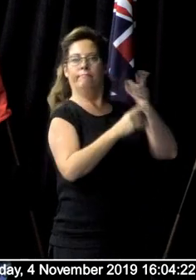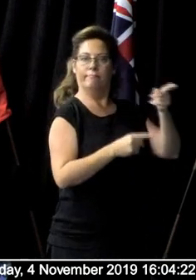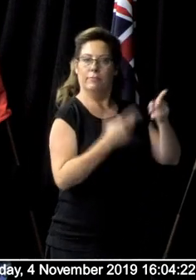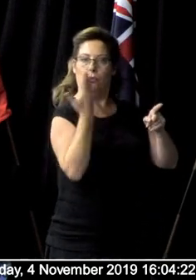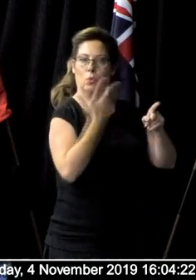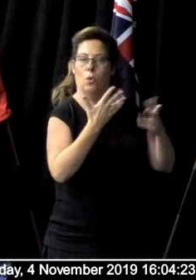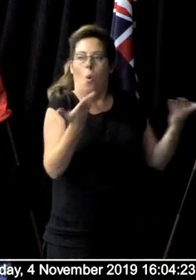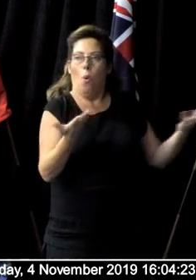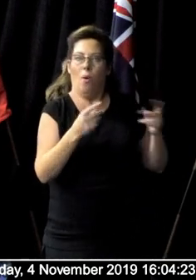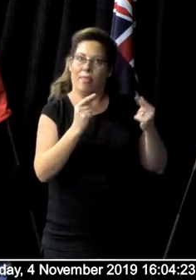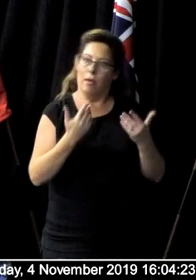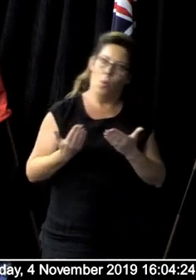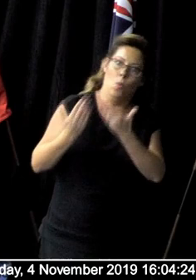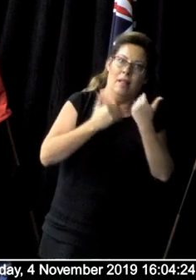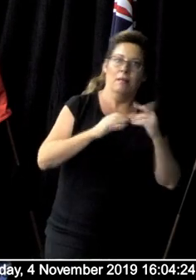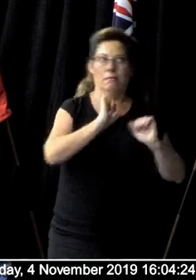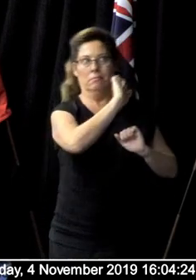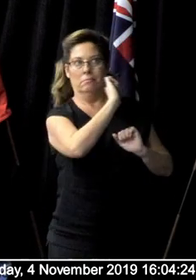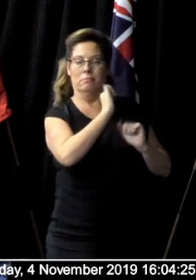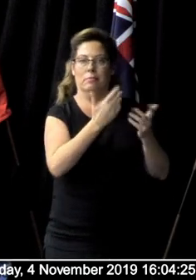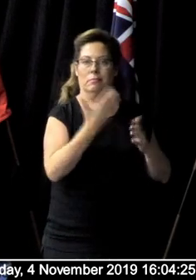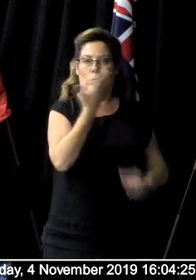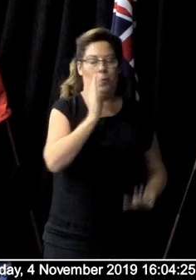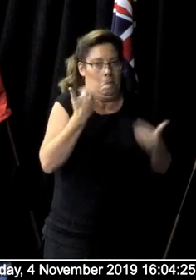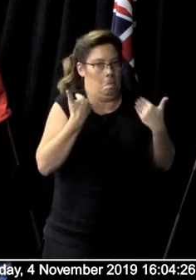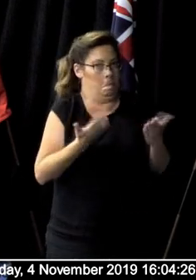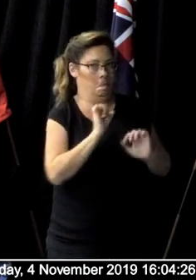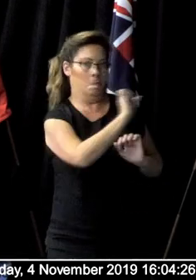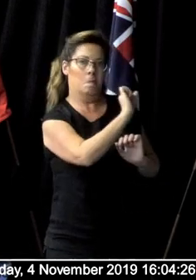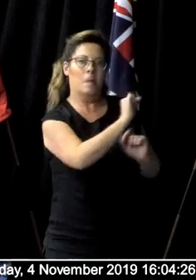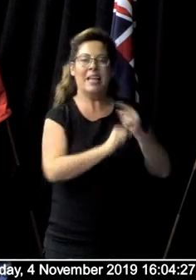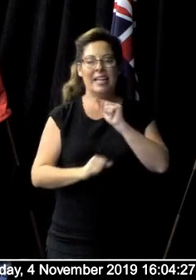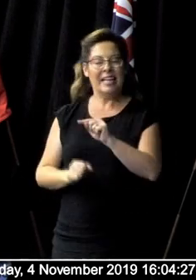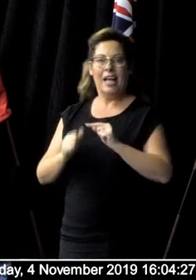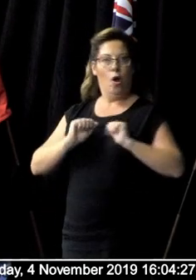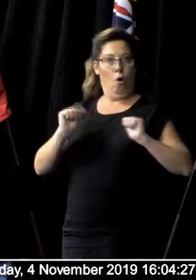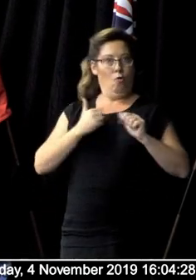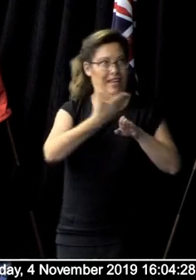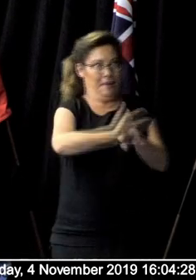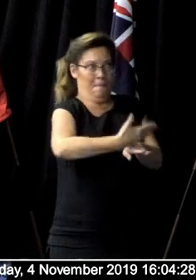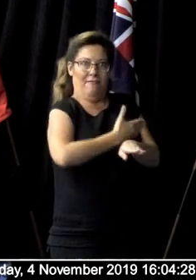So I think that’s where, I guess, that sense of actually awareness and training